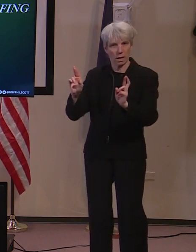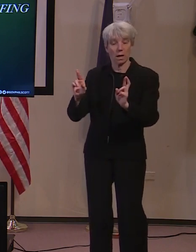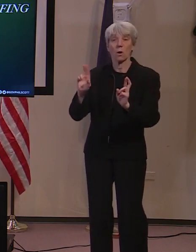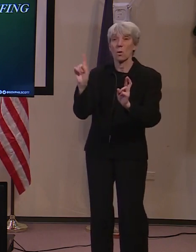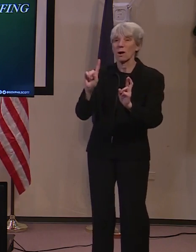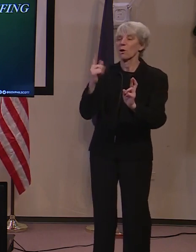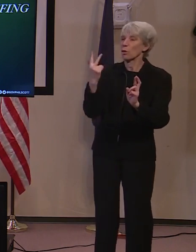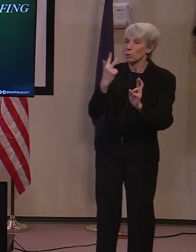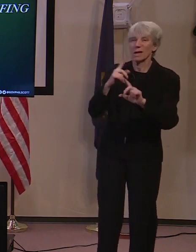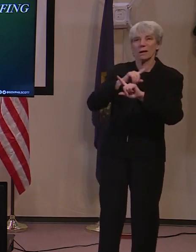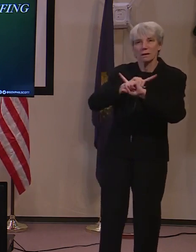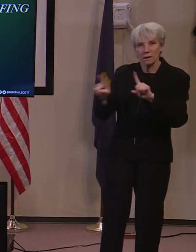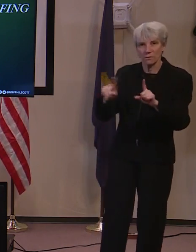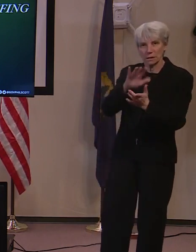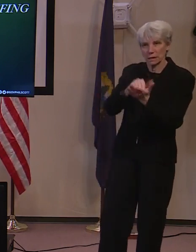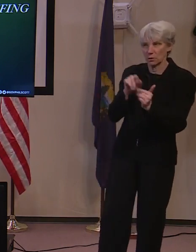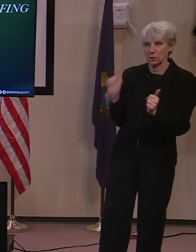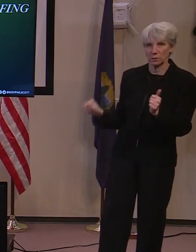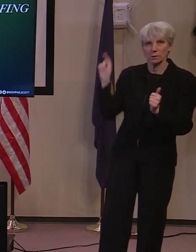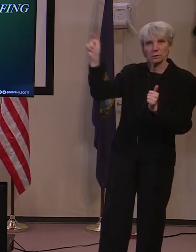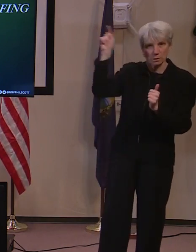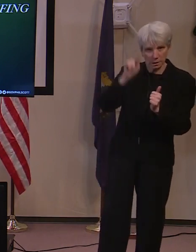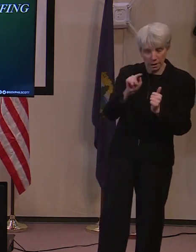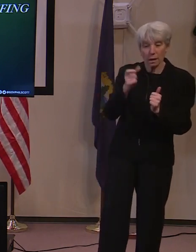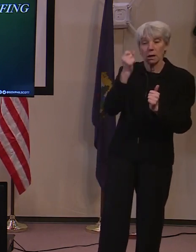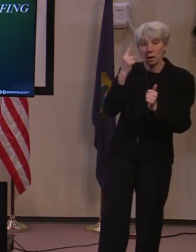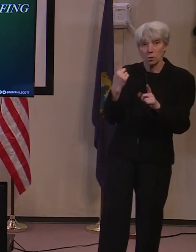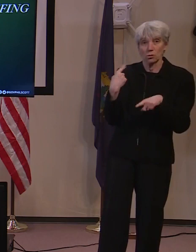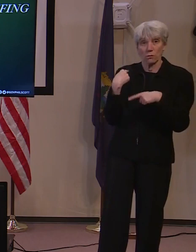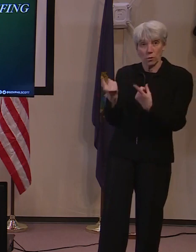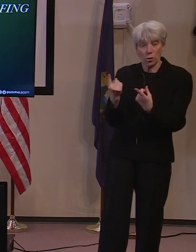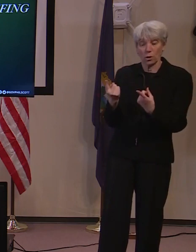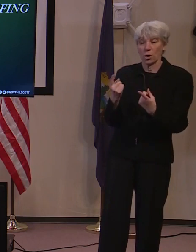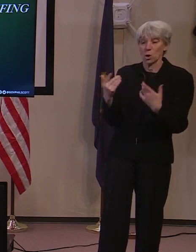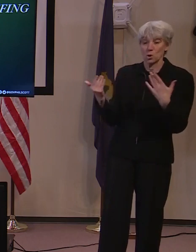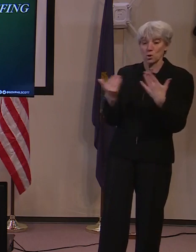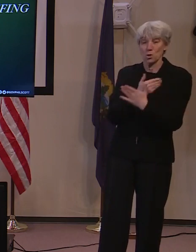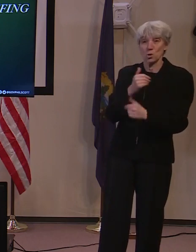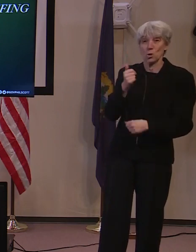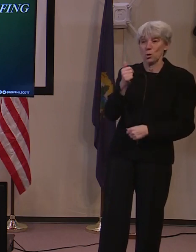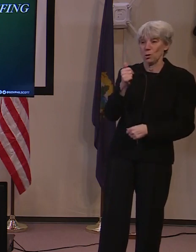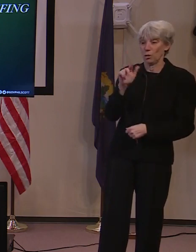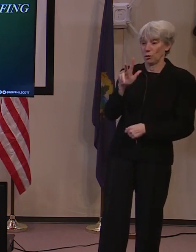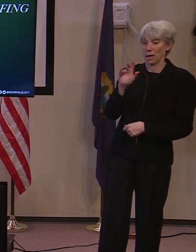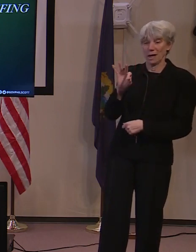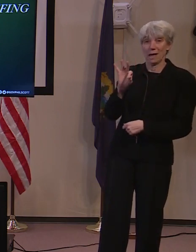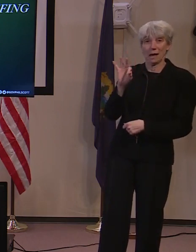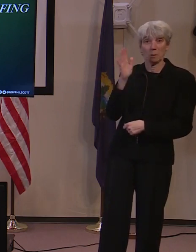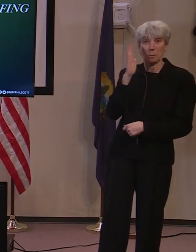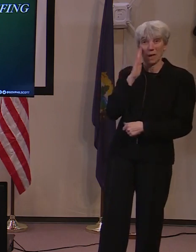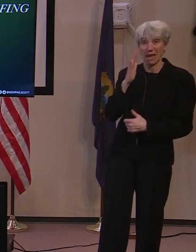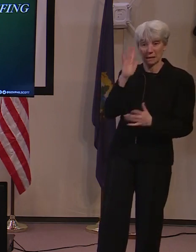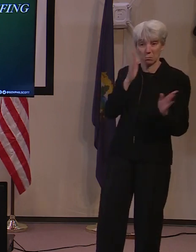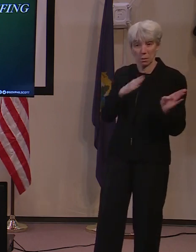facilities. So far, 19 of the 39 sub acute beds have come online. We have